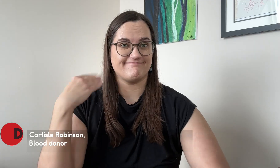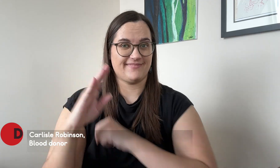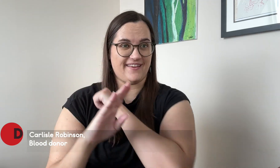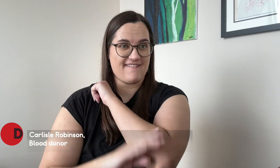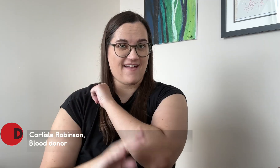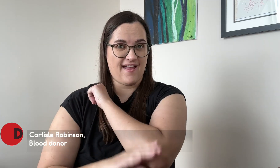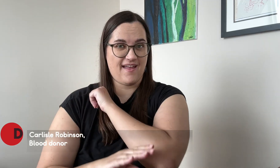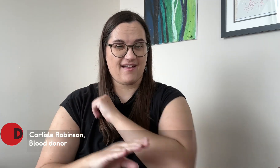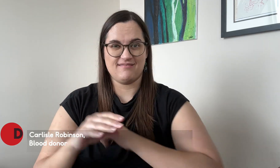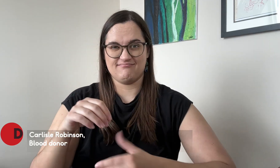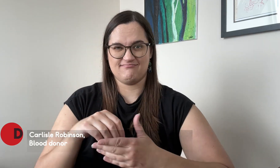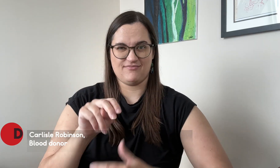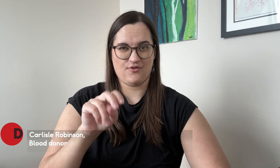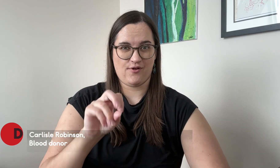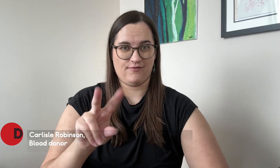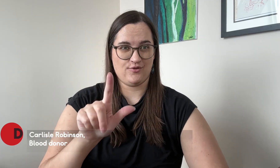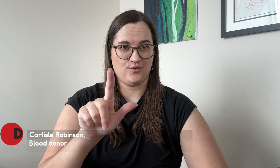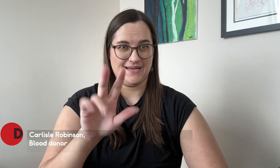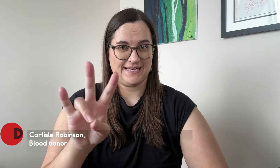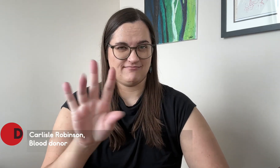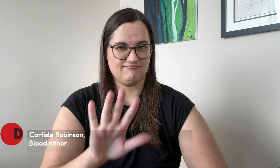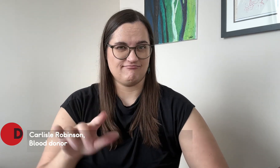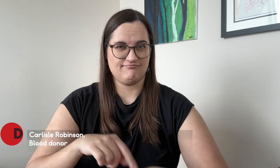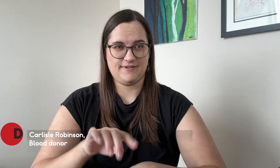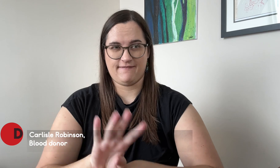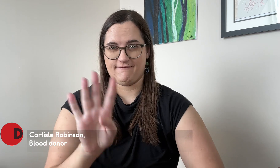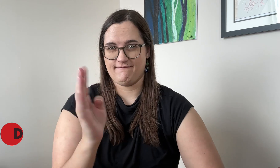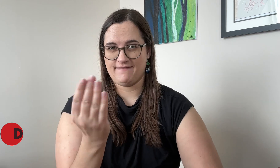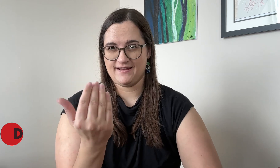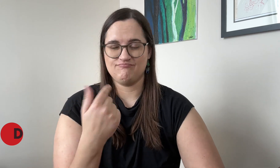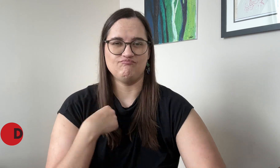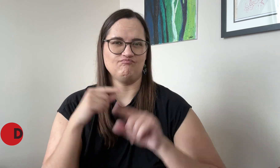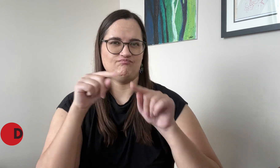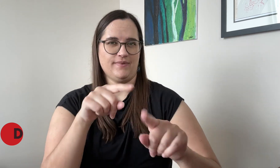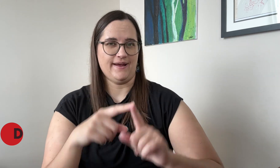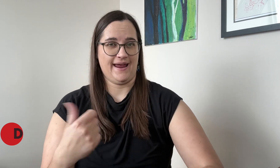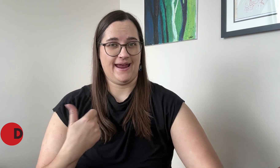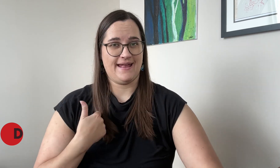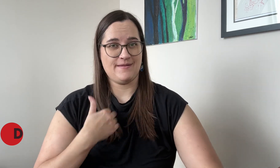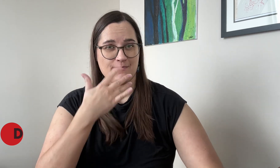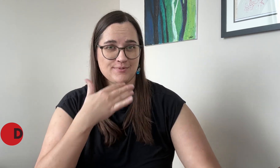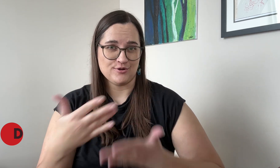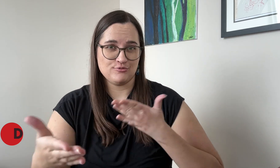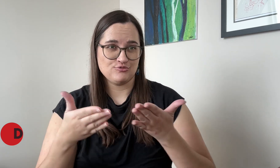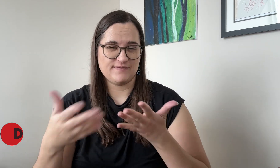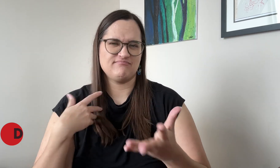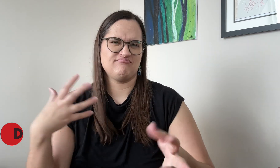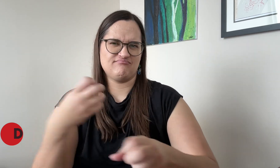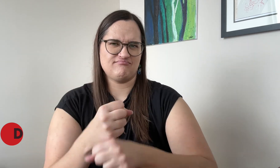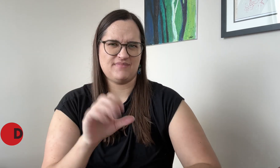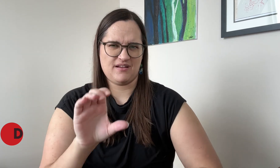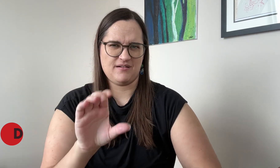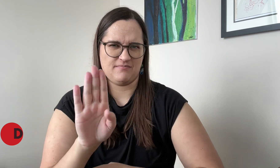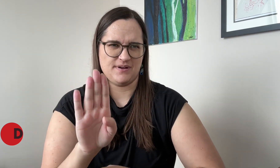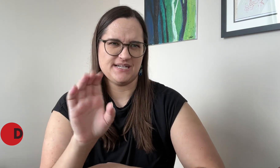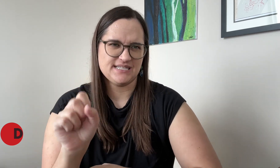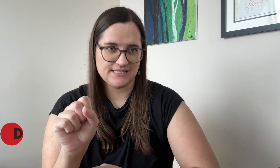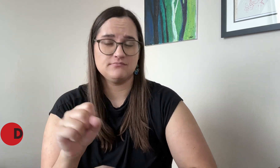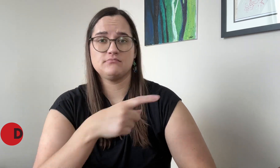Last fall, around 4pm on November 27, I went to Canadian Blood Service (CBS)